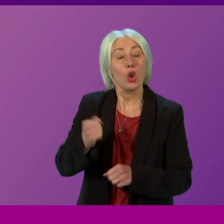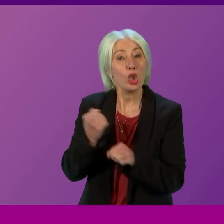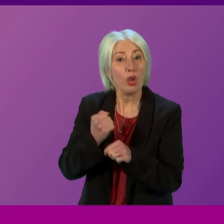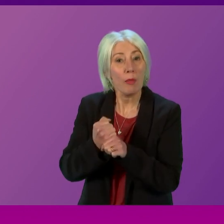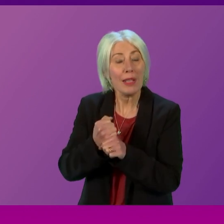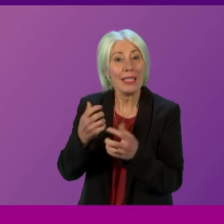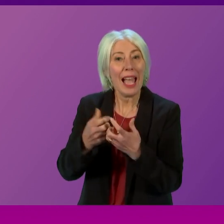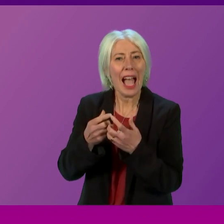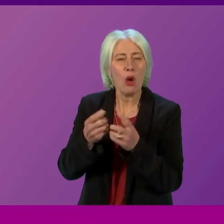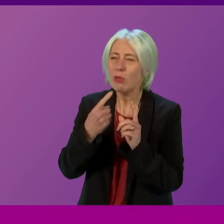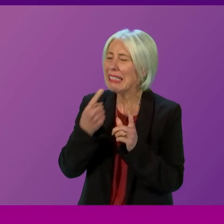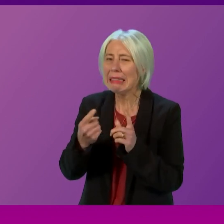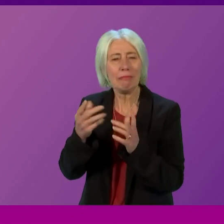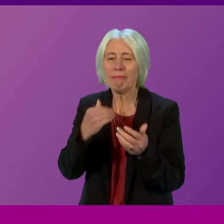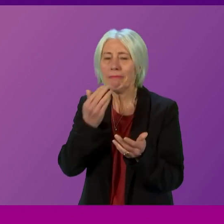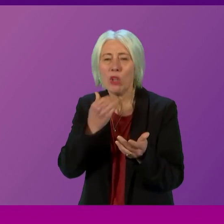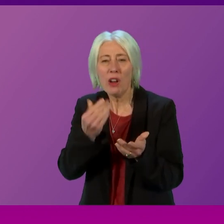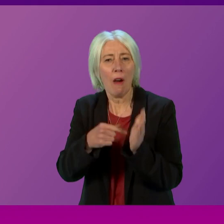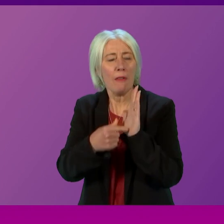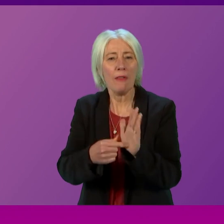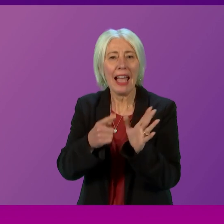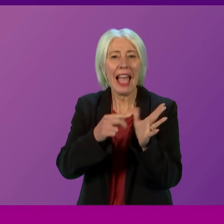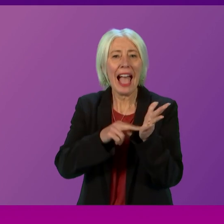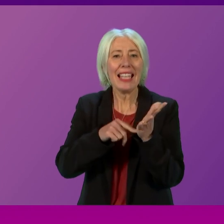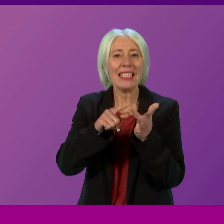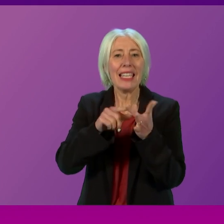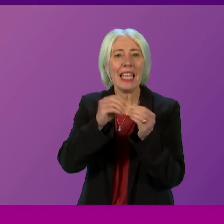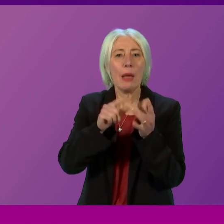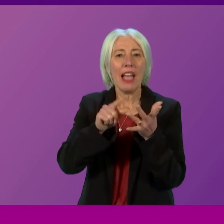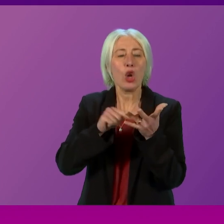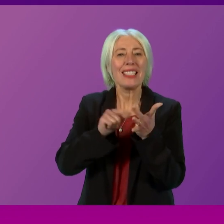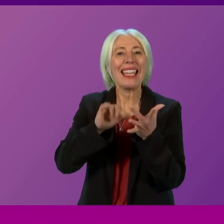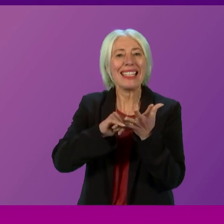reported shortages of antibiotics, in light of the growing number of Strep A cases.